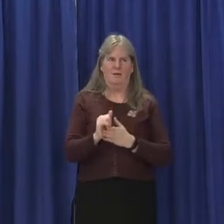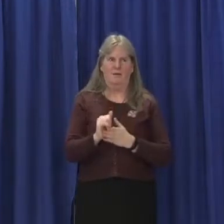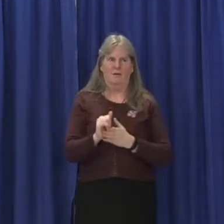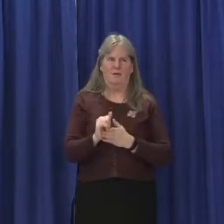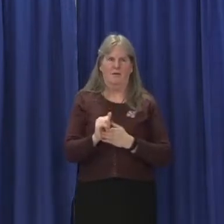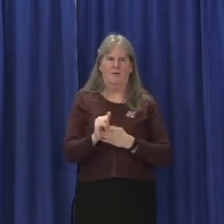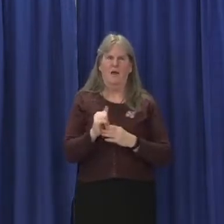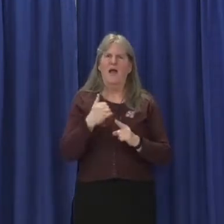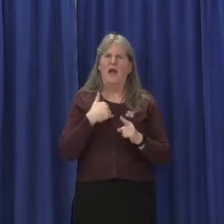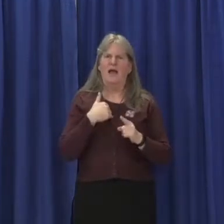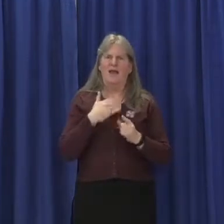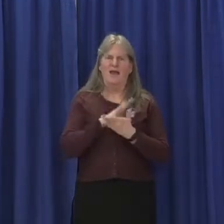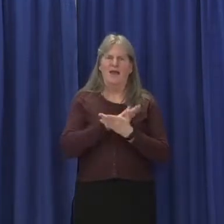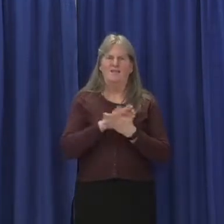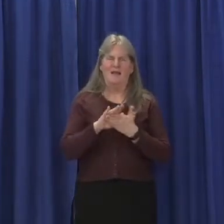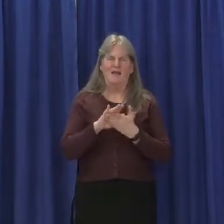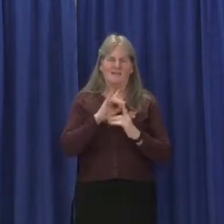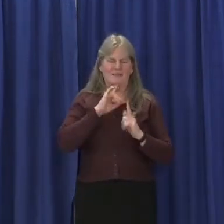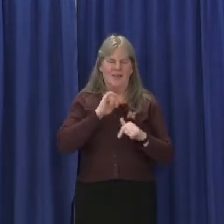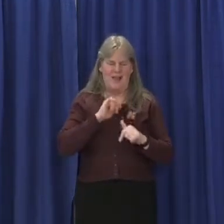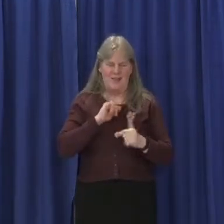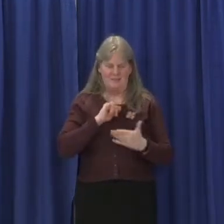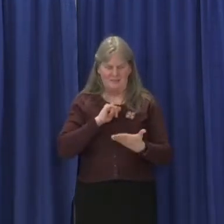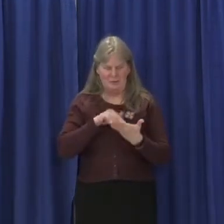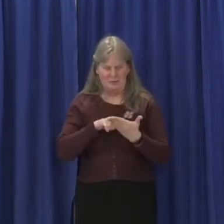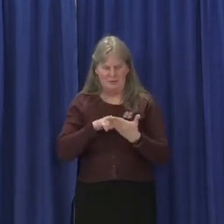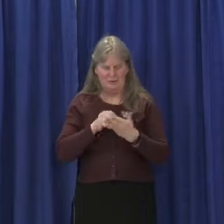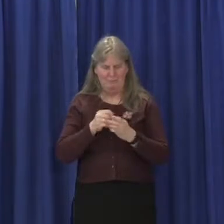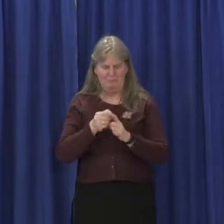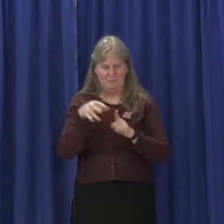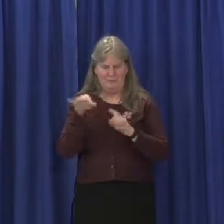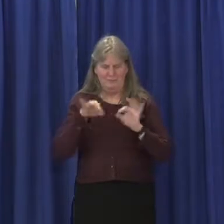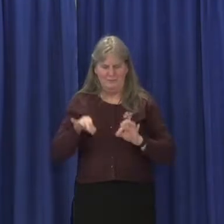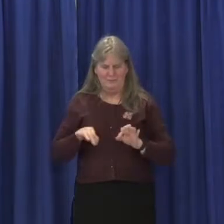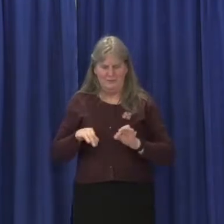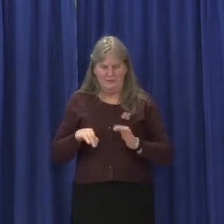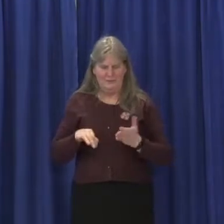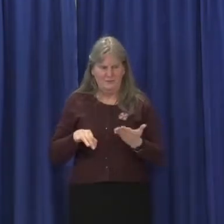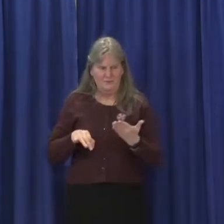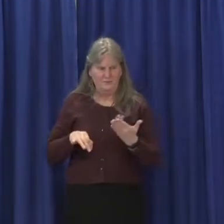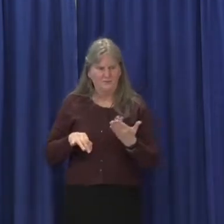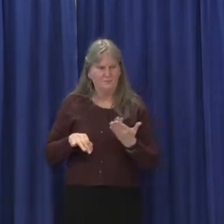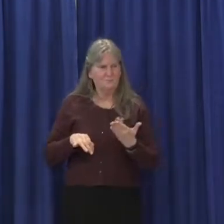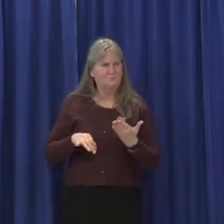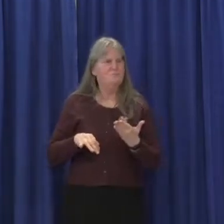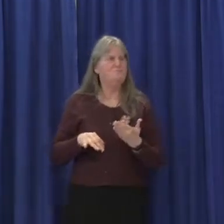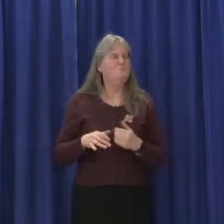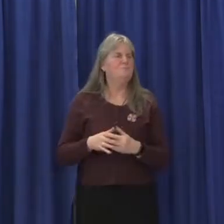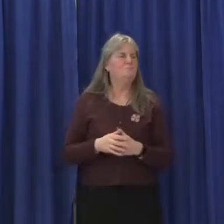wording to help explain this. Let's see if I can pull that up while you're-- while I'm talking